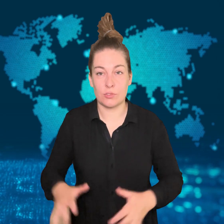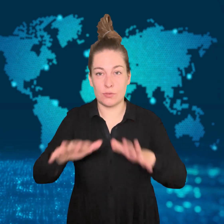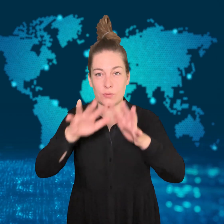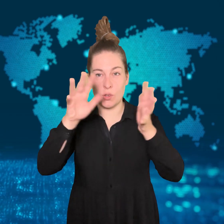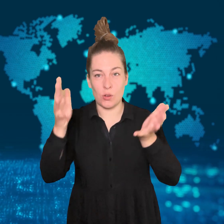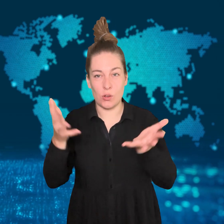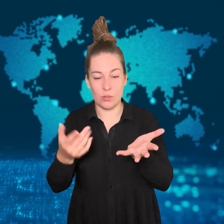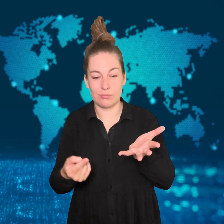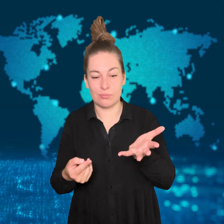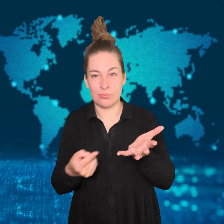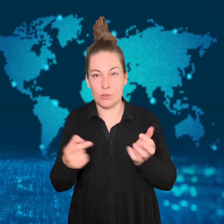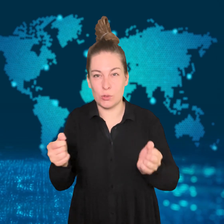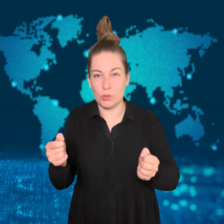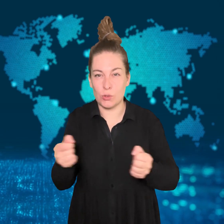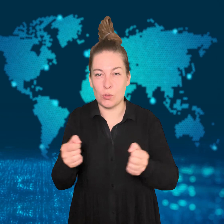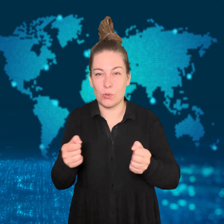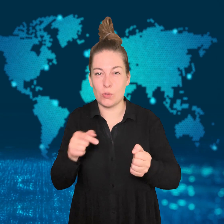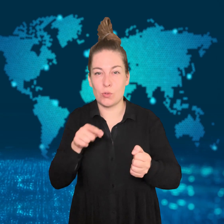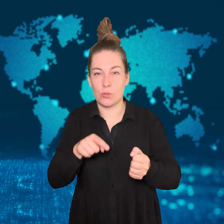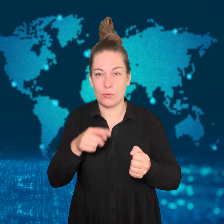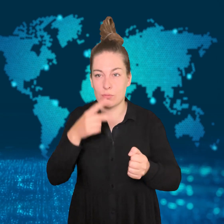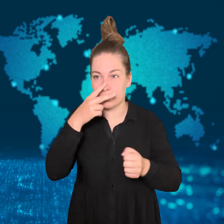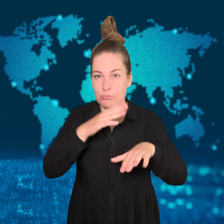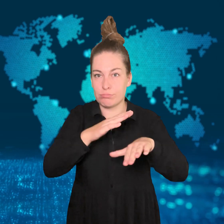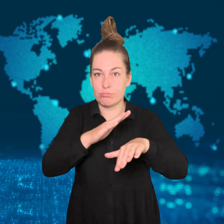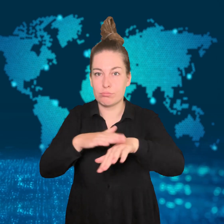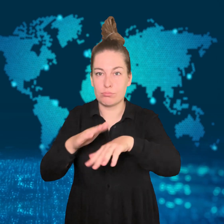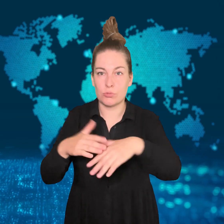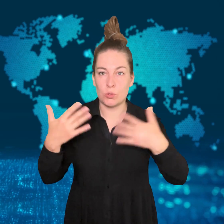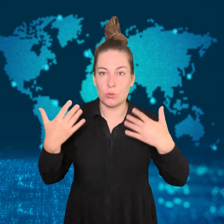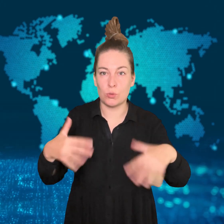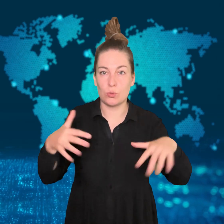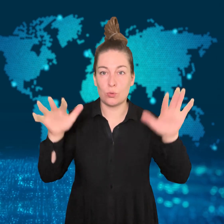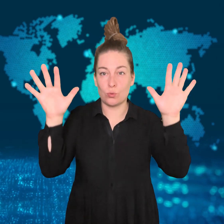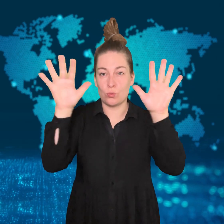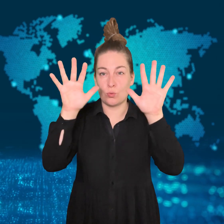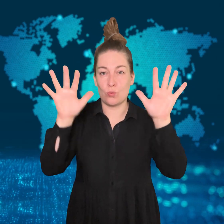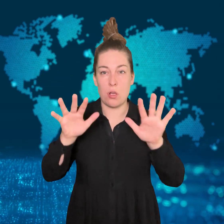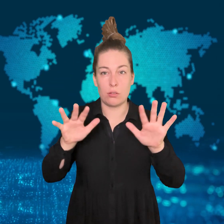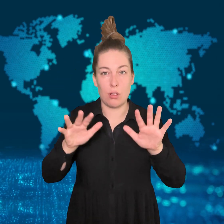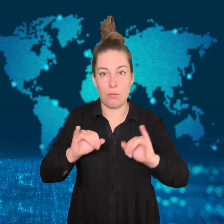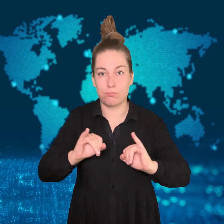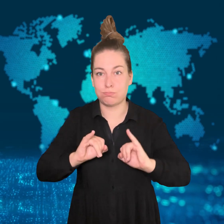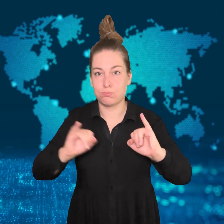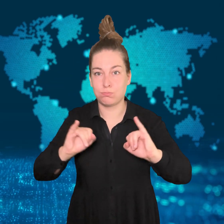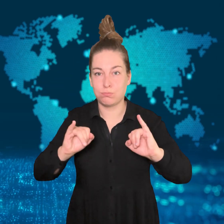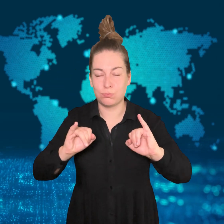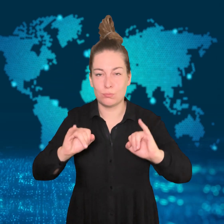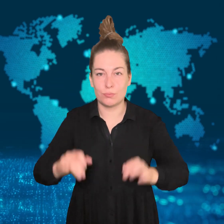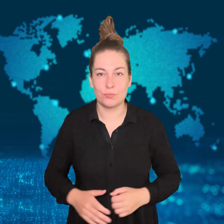Extreme weather warning